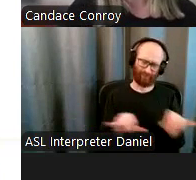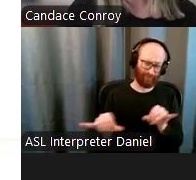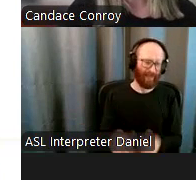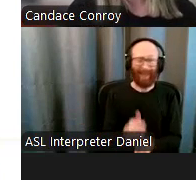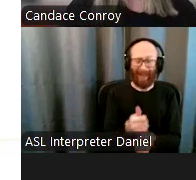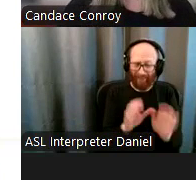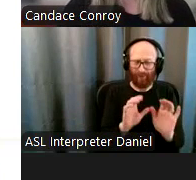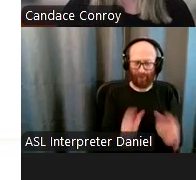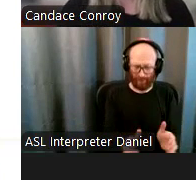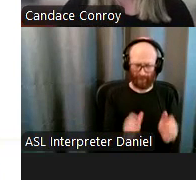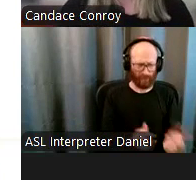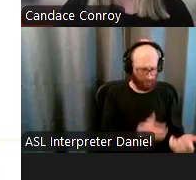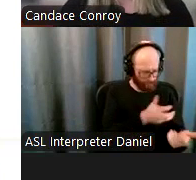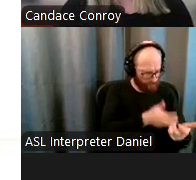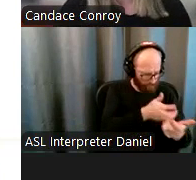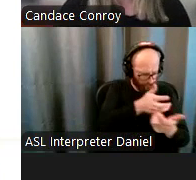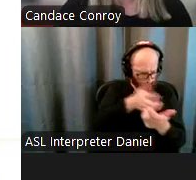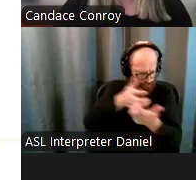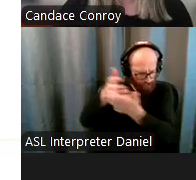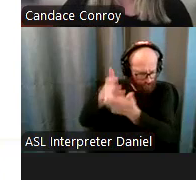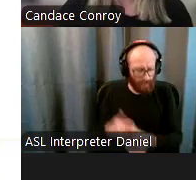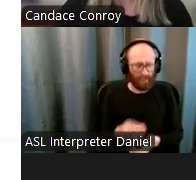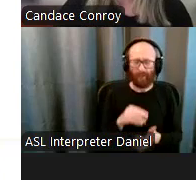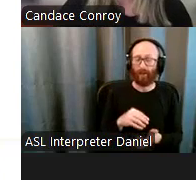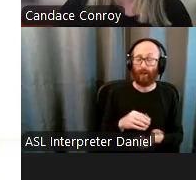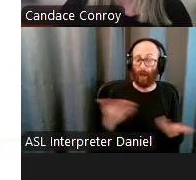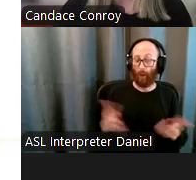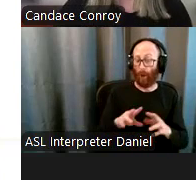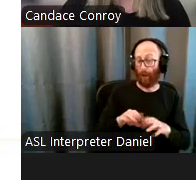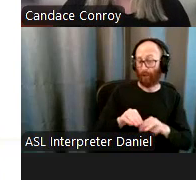classroom. Student assessment is of course what drives that best practice. We have